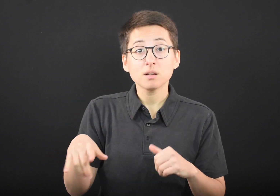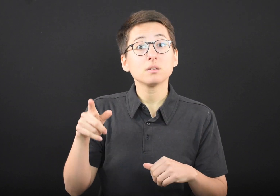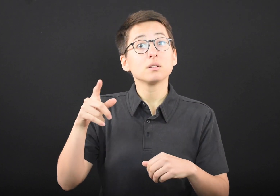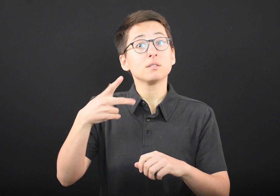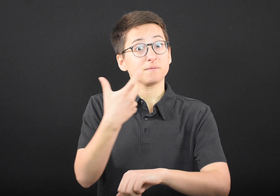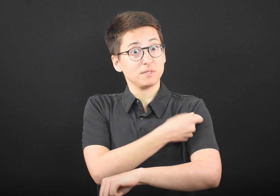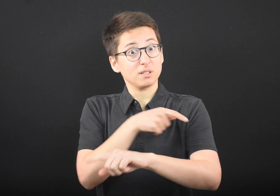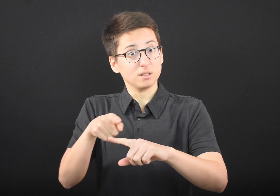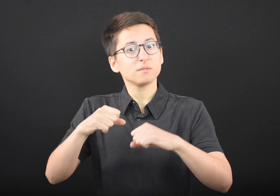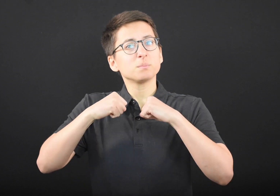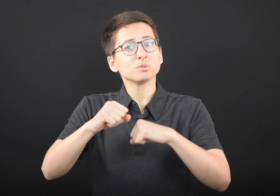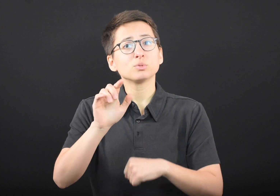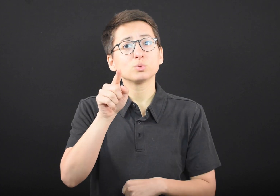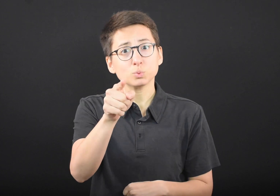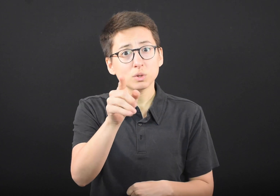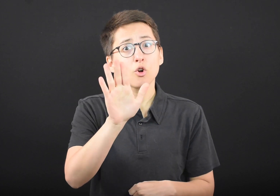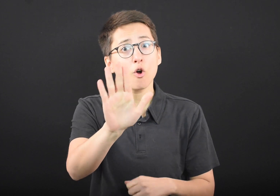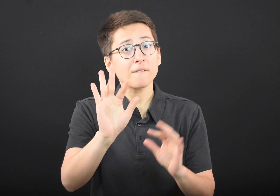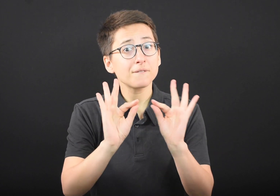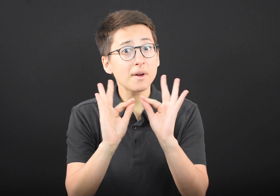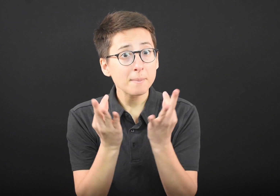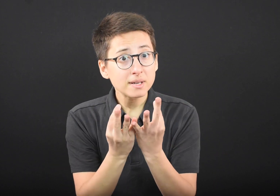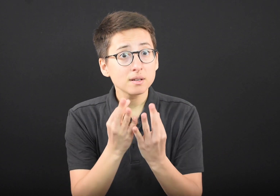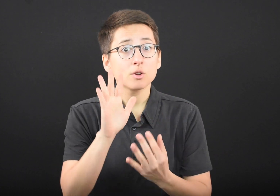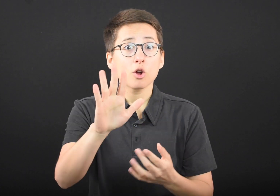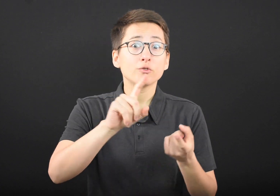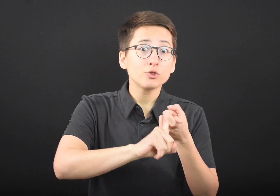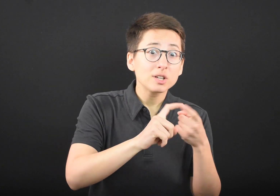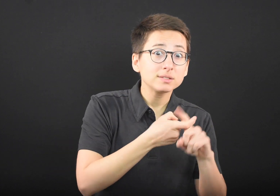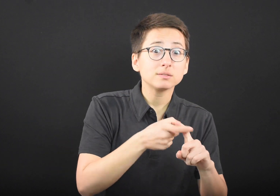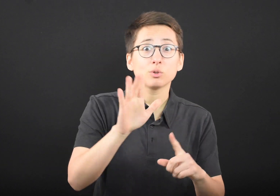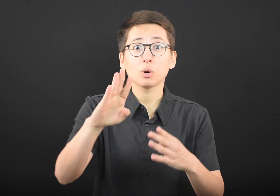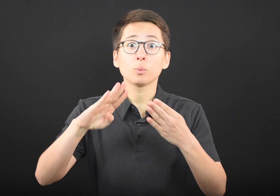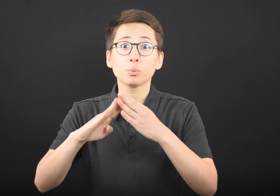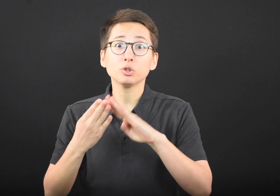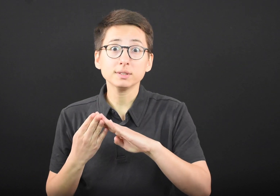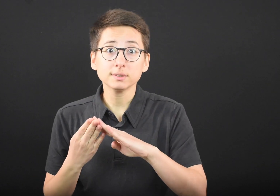They also protect your family, your friends and your community.